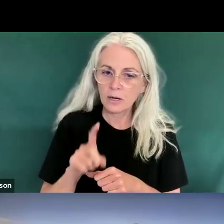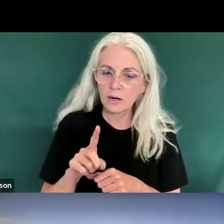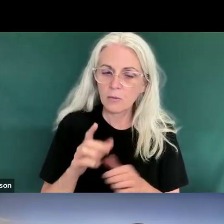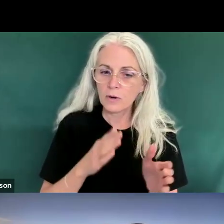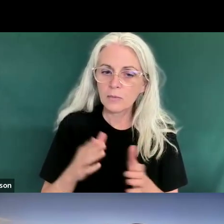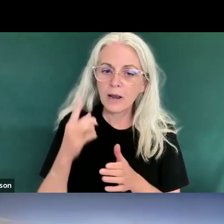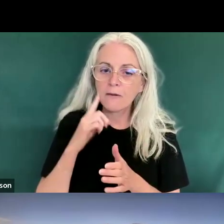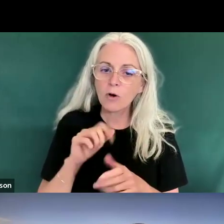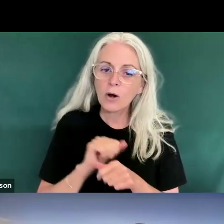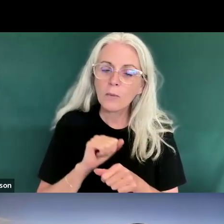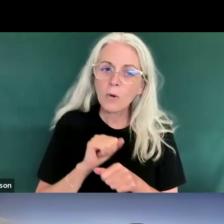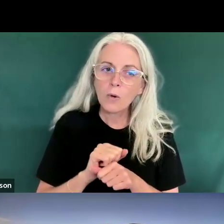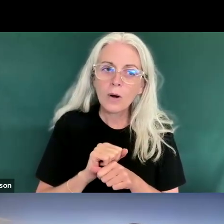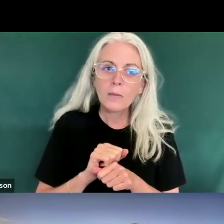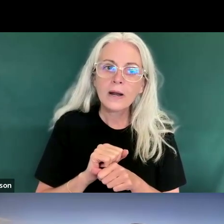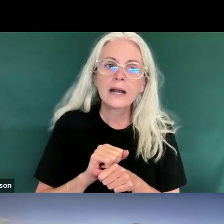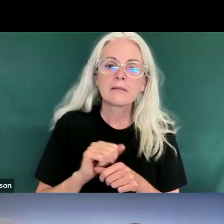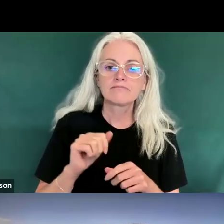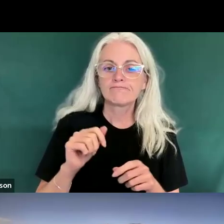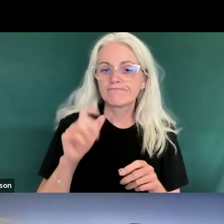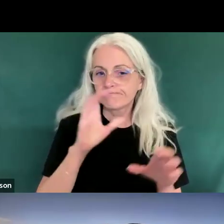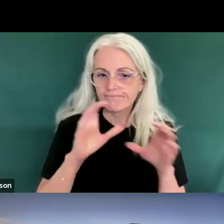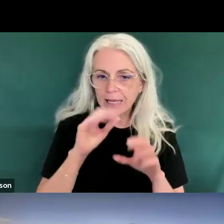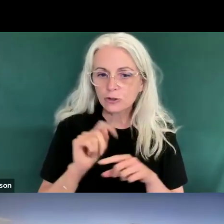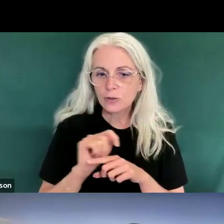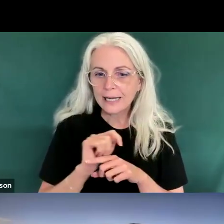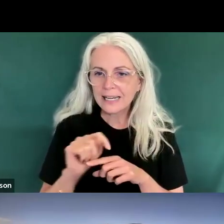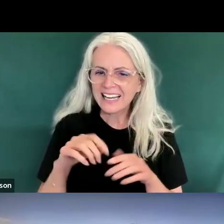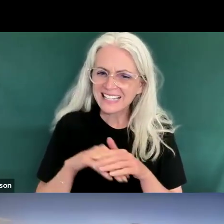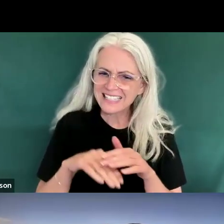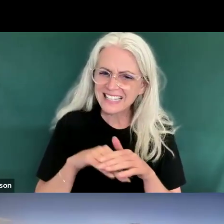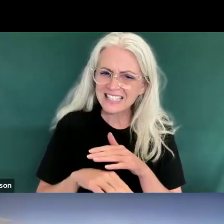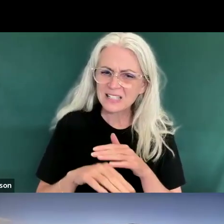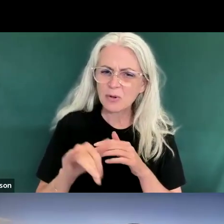for employment exploration and training, are there accessible asset building and career interest